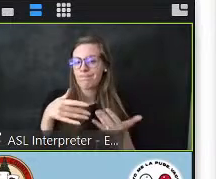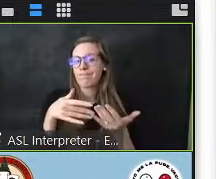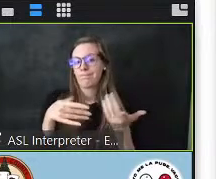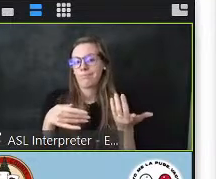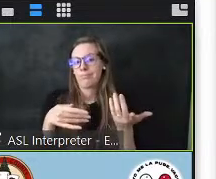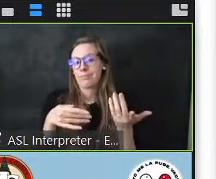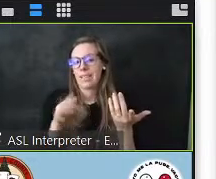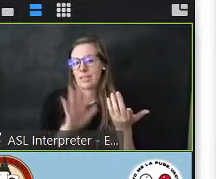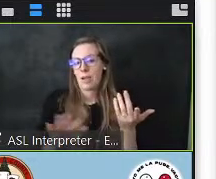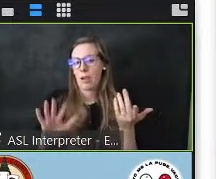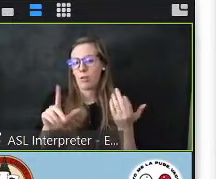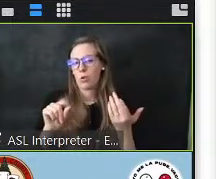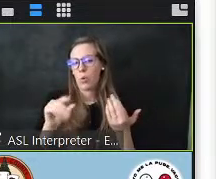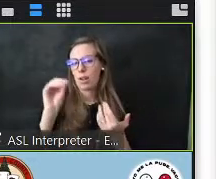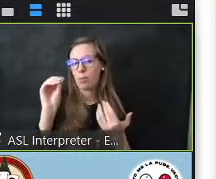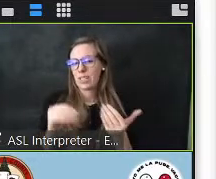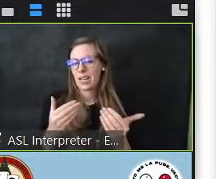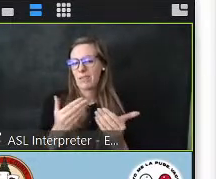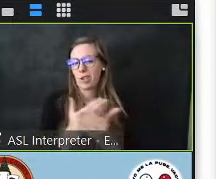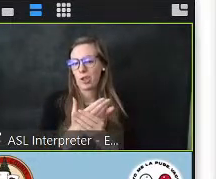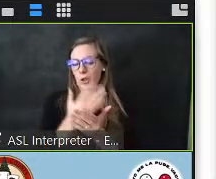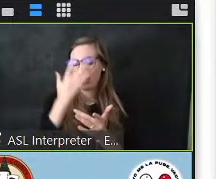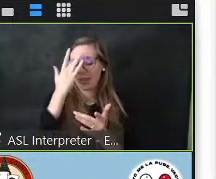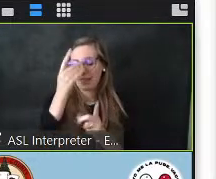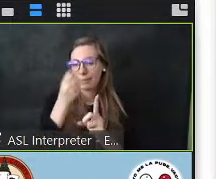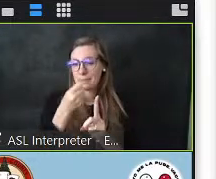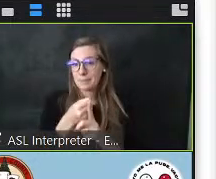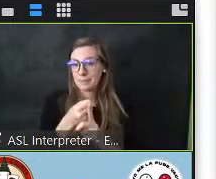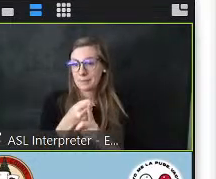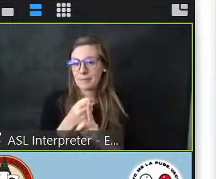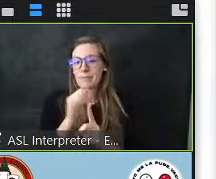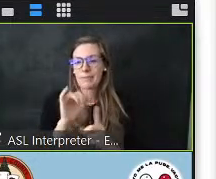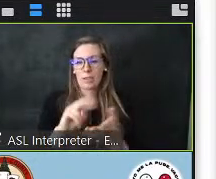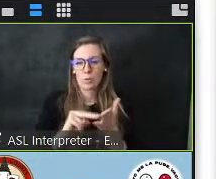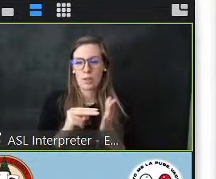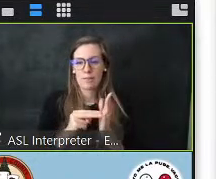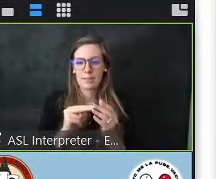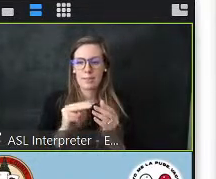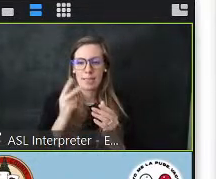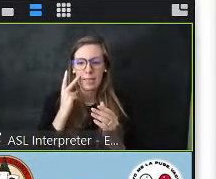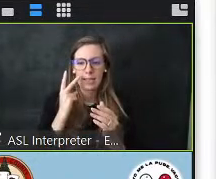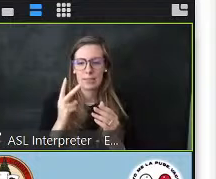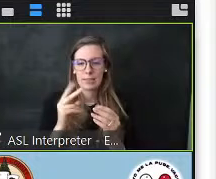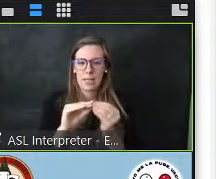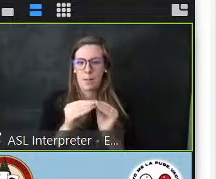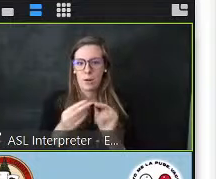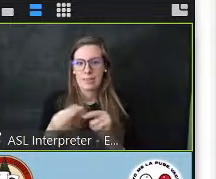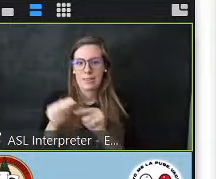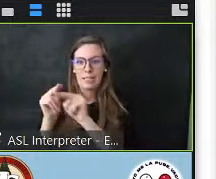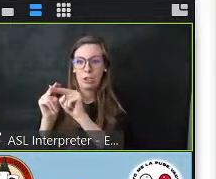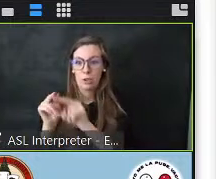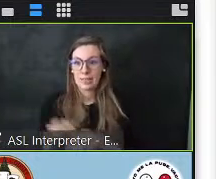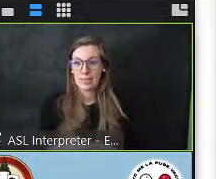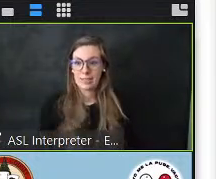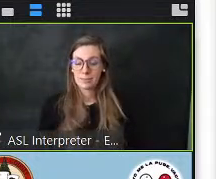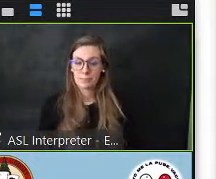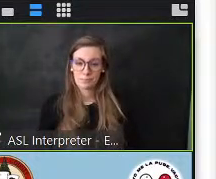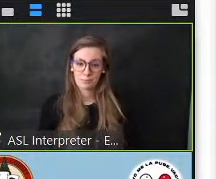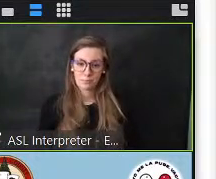Where we're seeing those increases. That means like big reunions, family